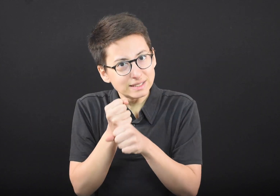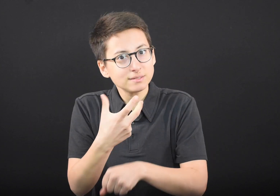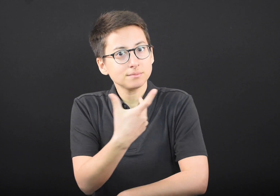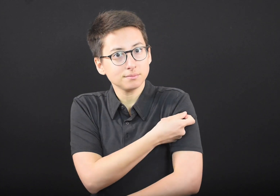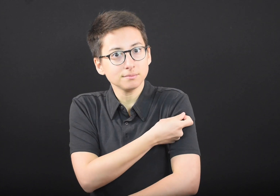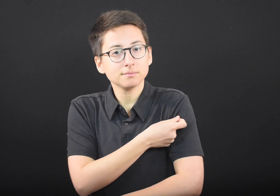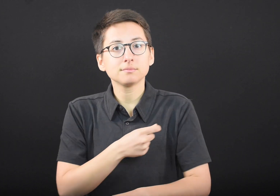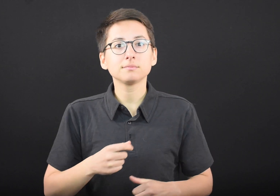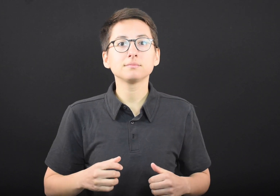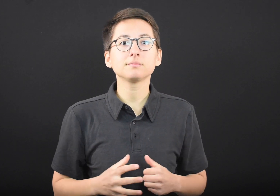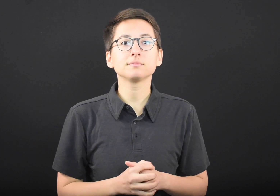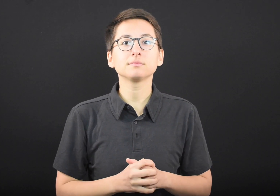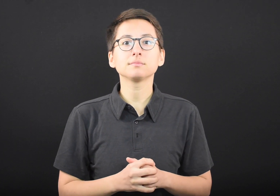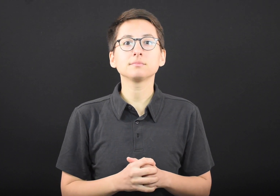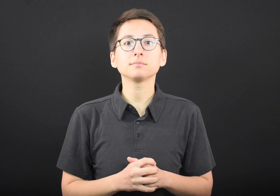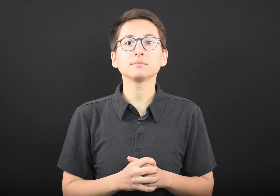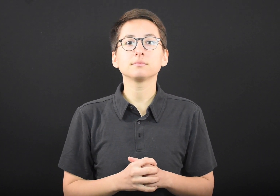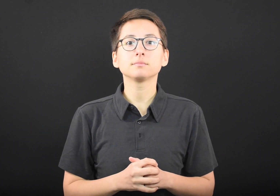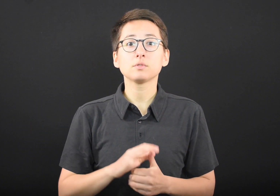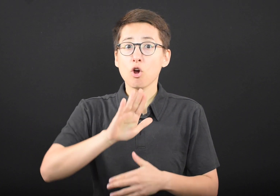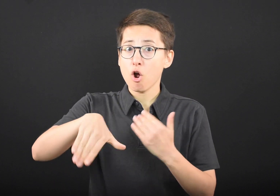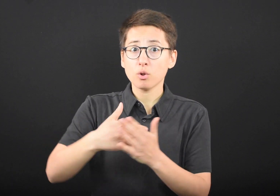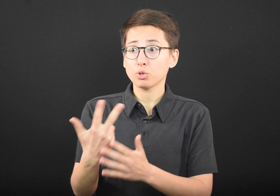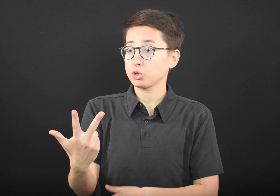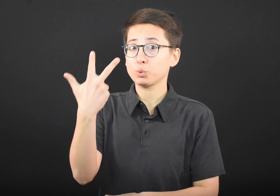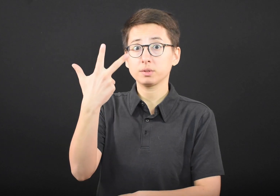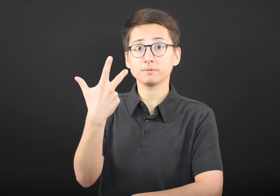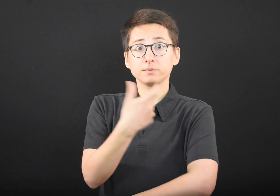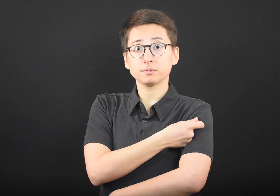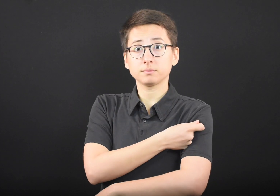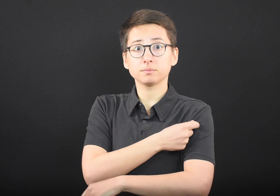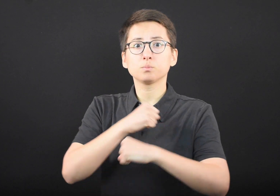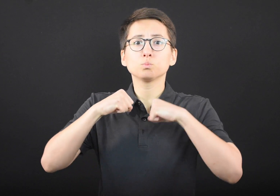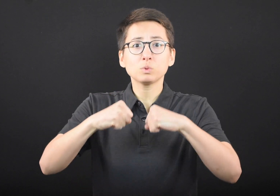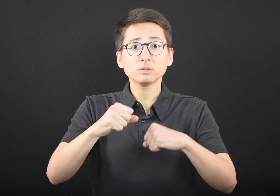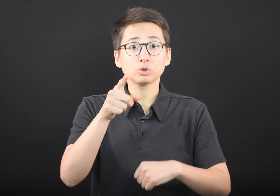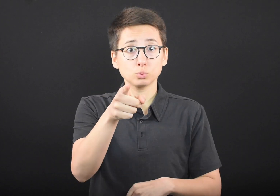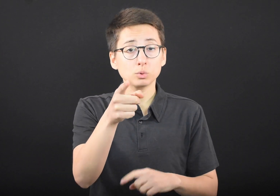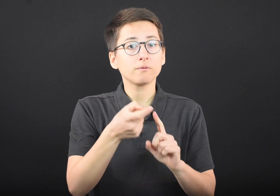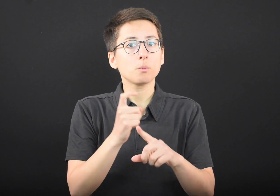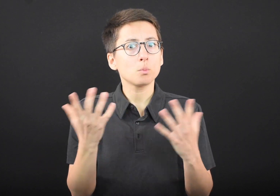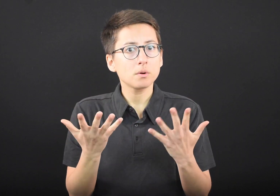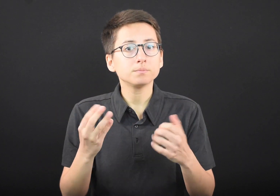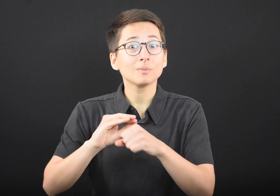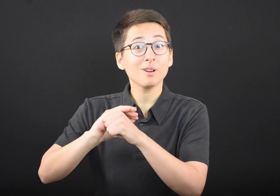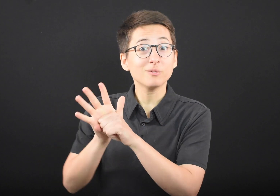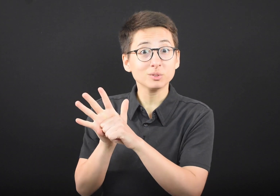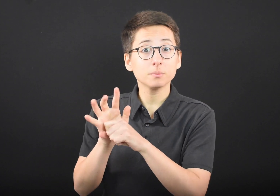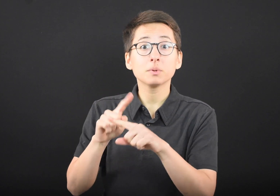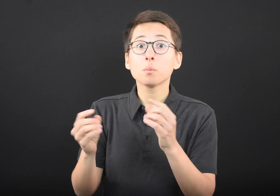All three vaccines protect you from COVID-19, but they do much more than that.